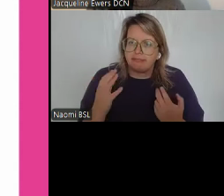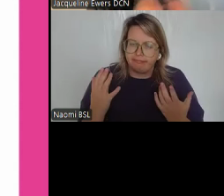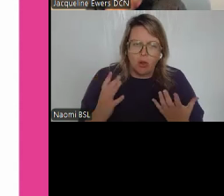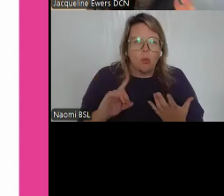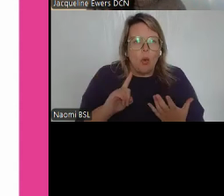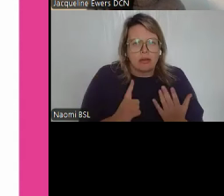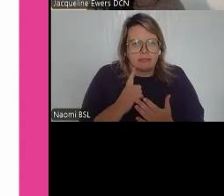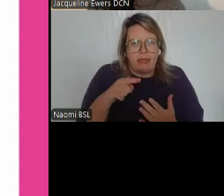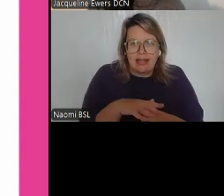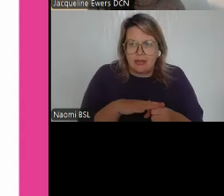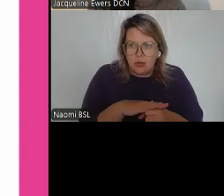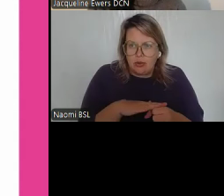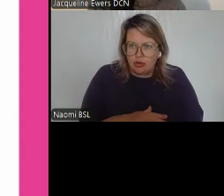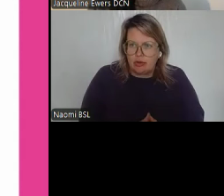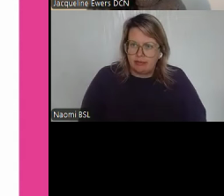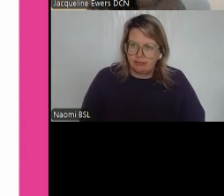Got a couple of ideas there that you could consider.